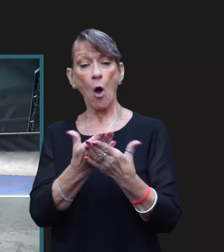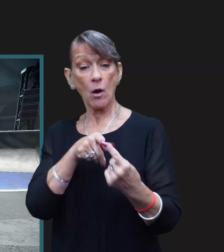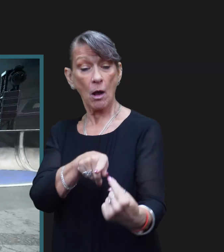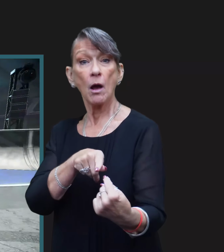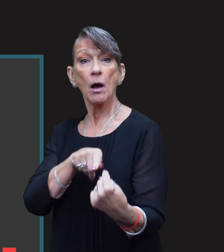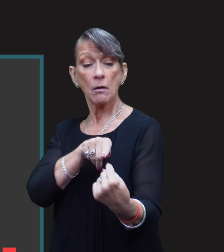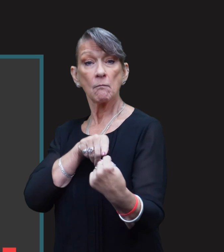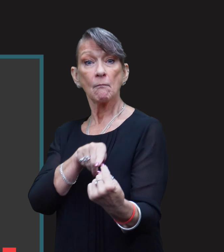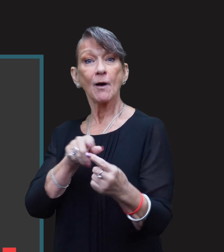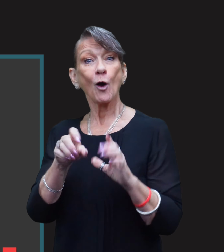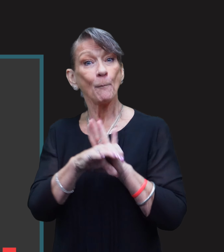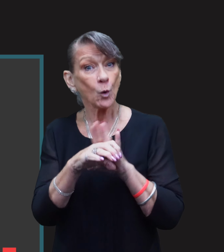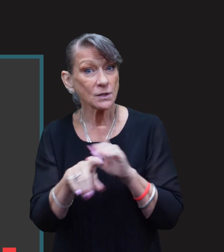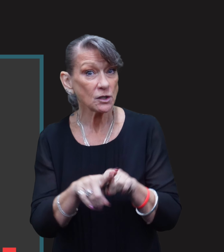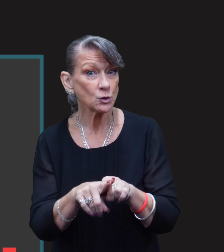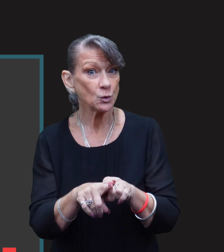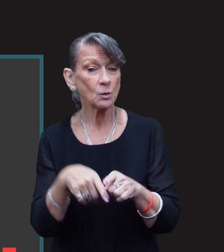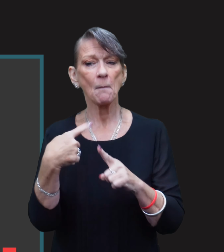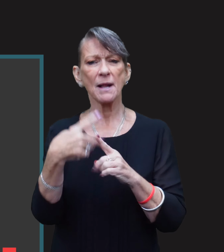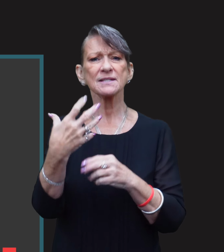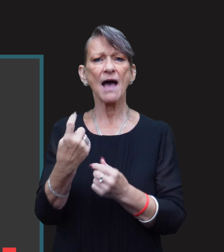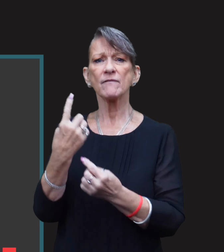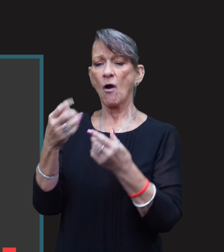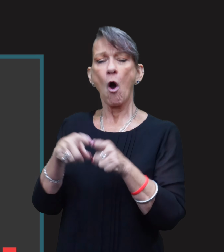and, there are offline single player challenges,